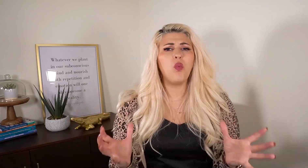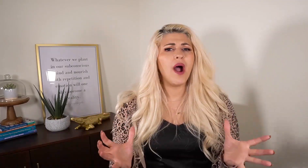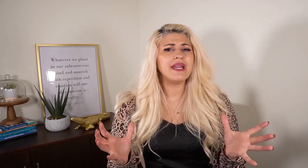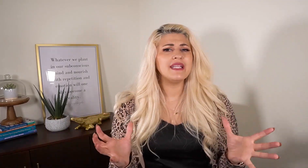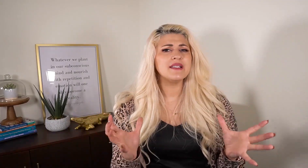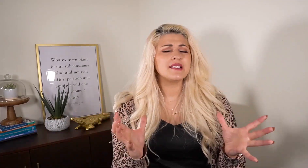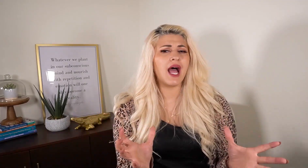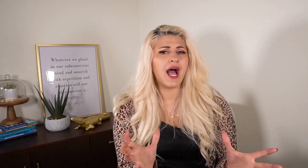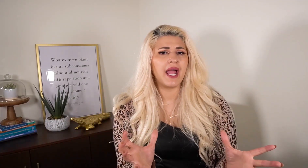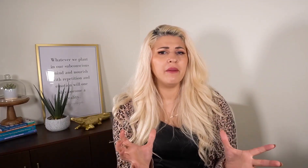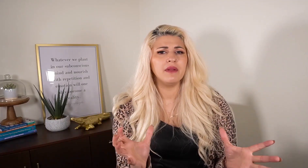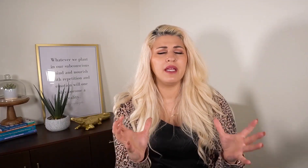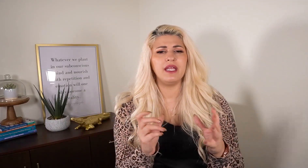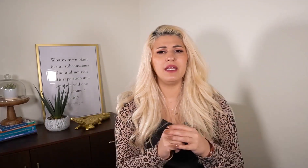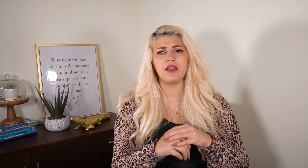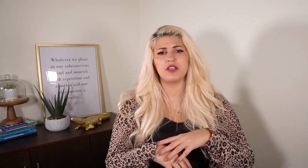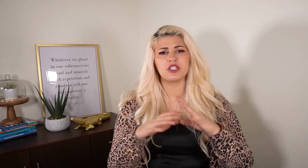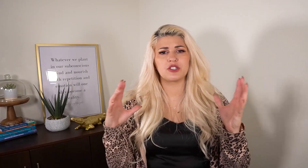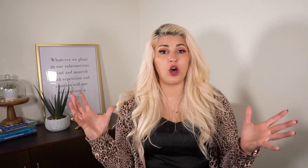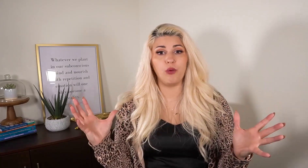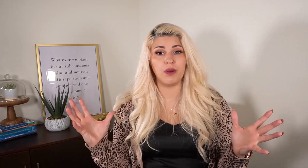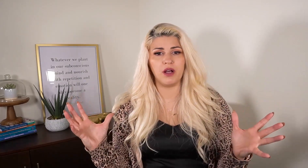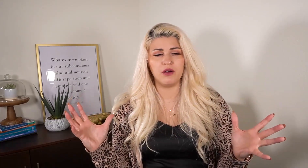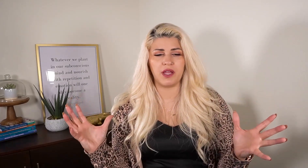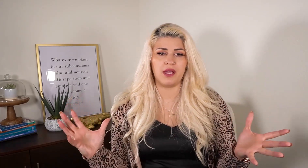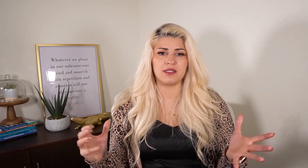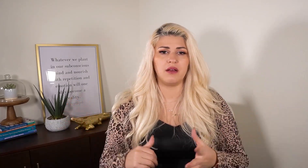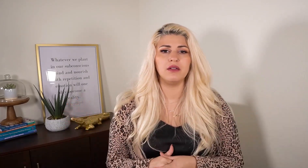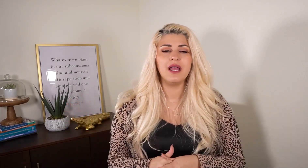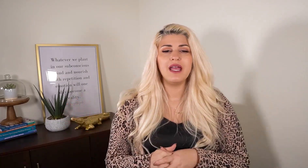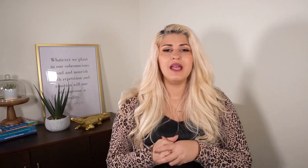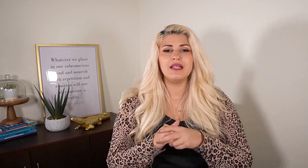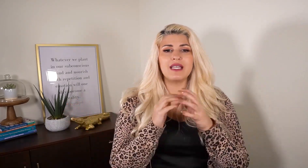But what is time in the scope of ASL?